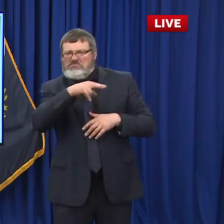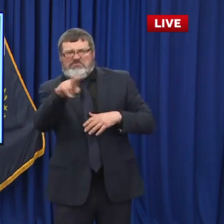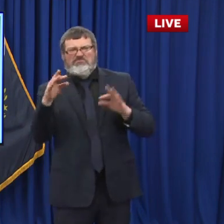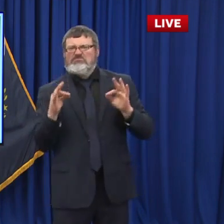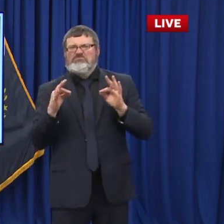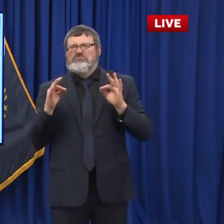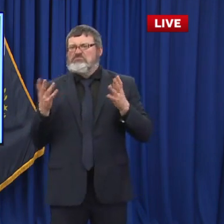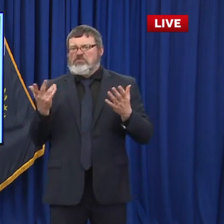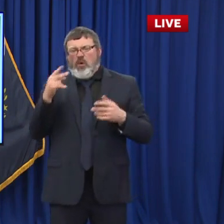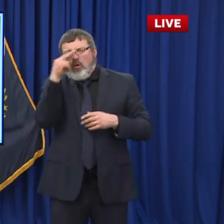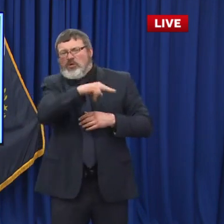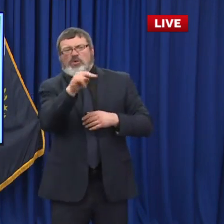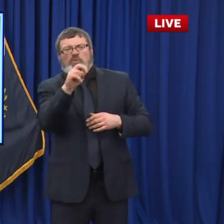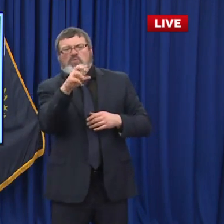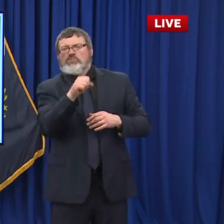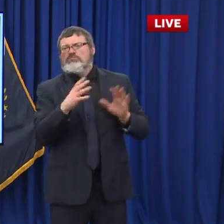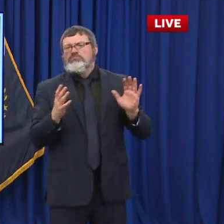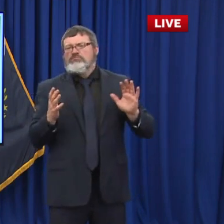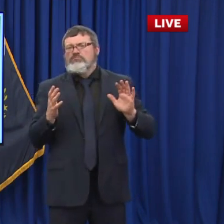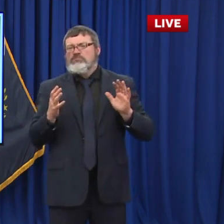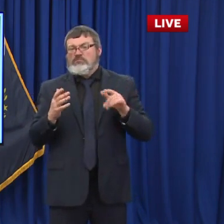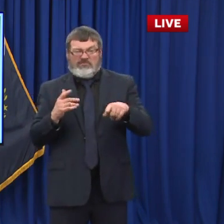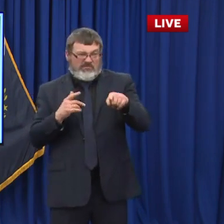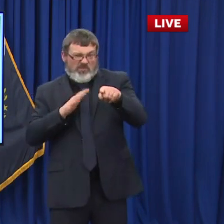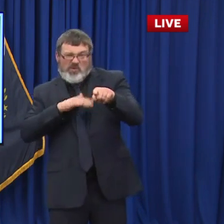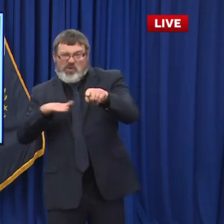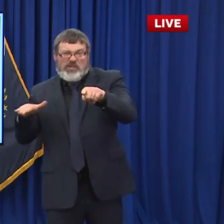IS FINDING A WAY TO MANAGE.